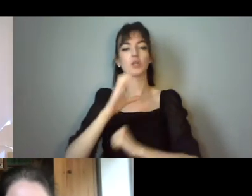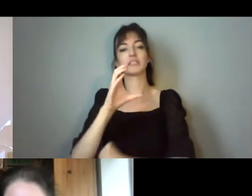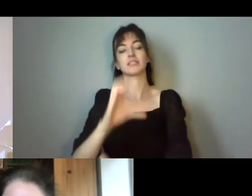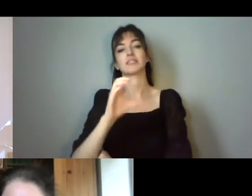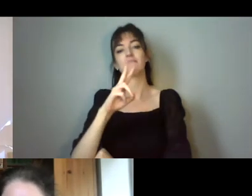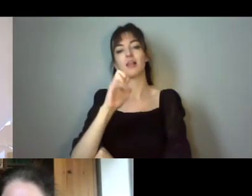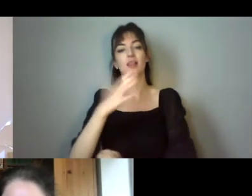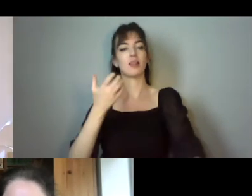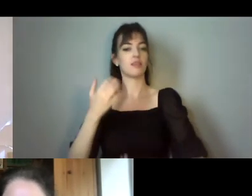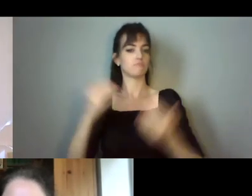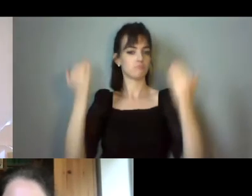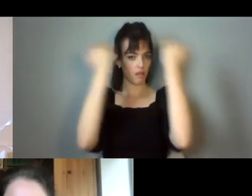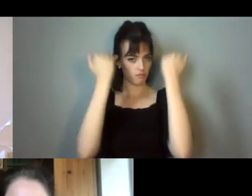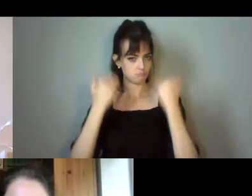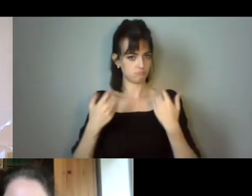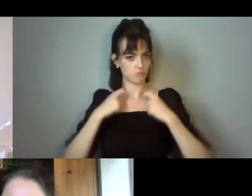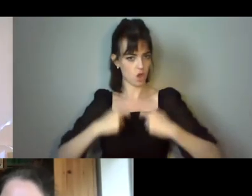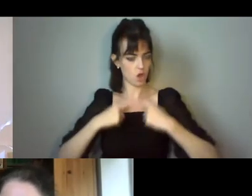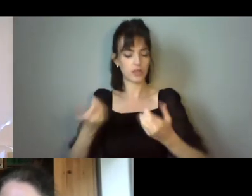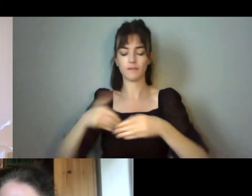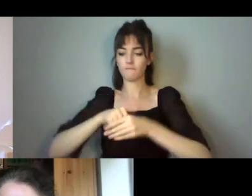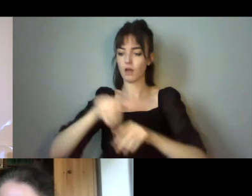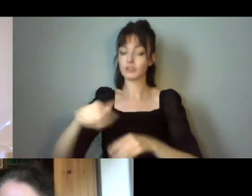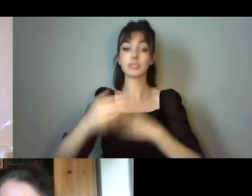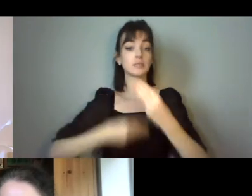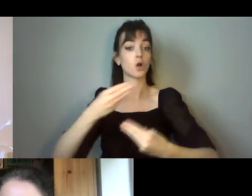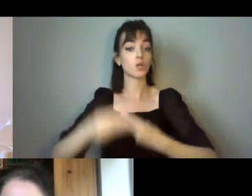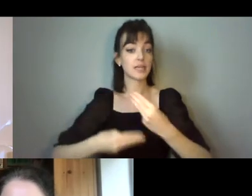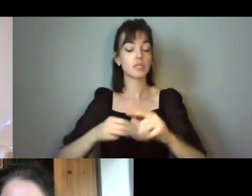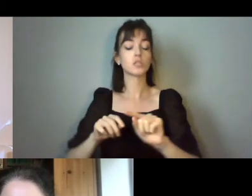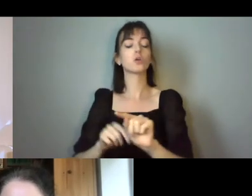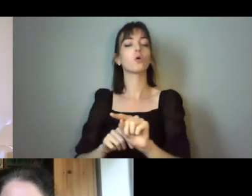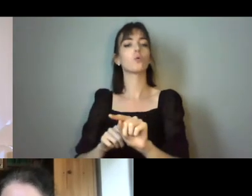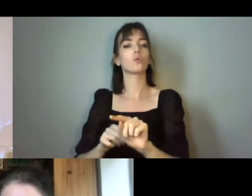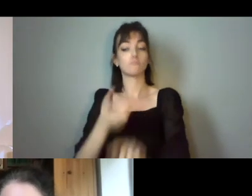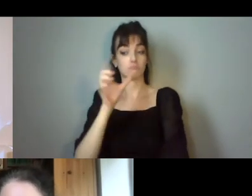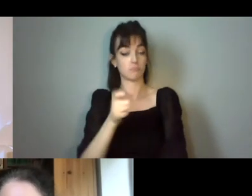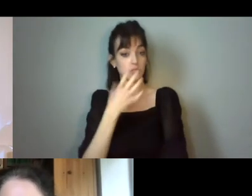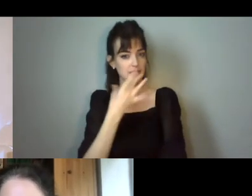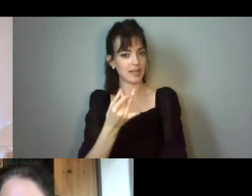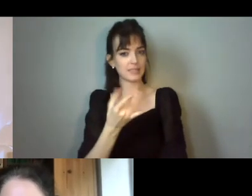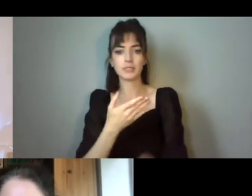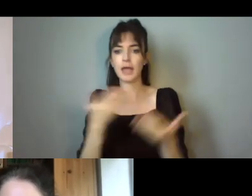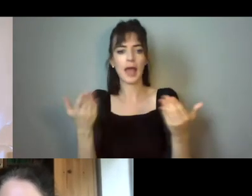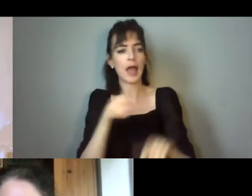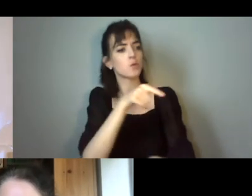in this process. So somebody is asking how did the countries go about getting the support,